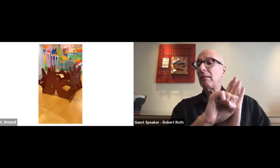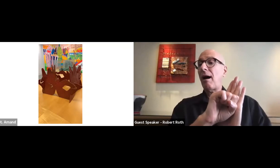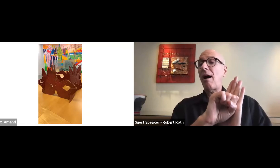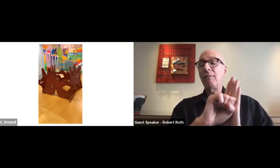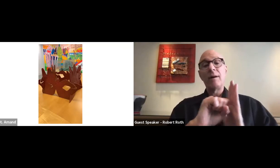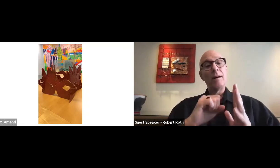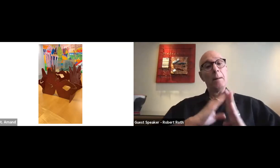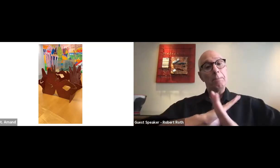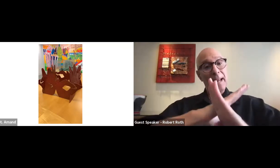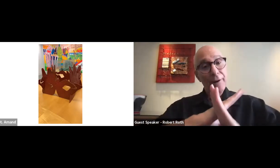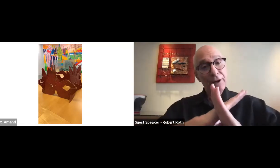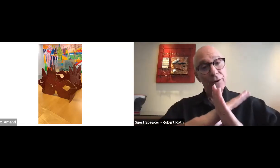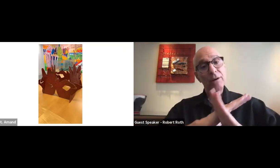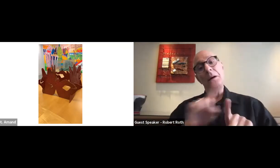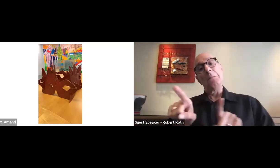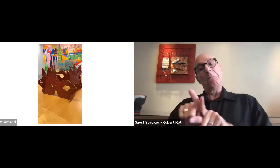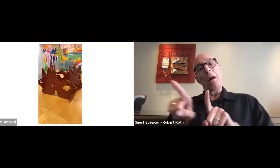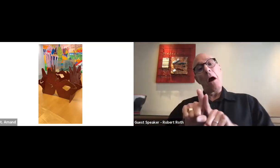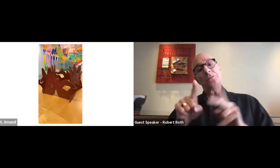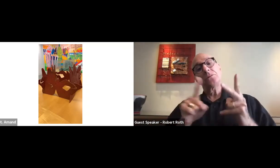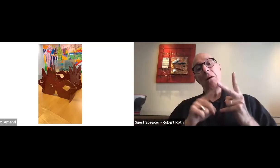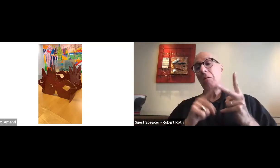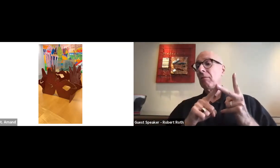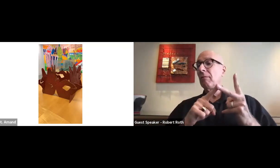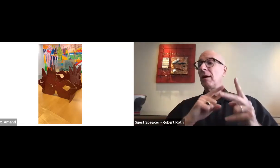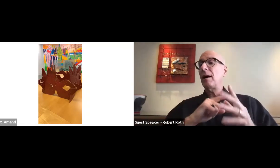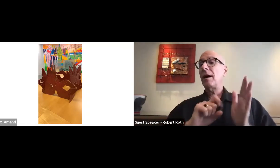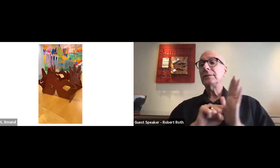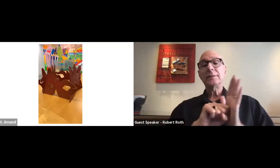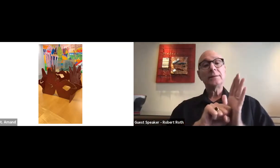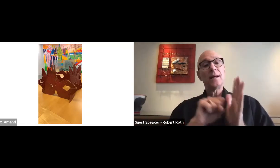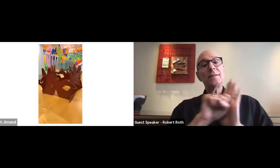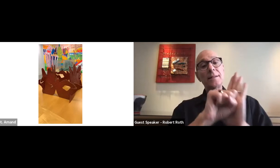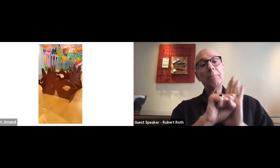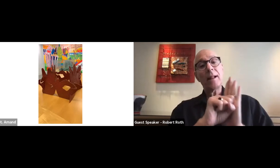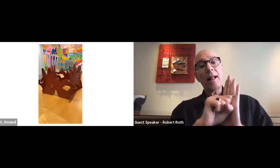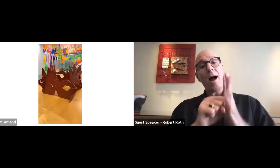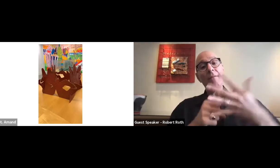and in the grid, he used that as a symbol, which is a barrier, but he also felt